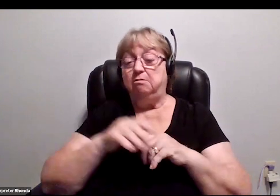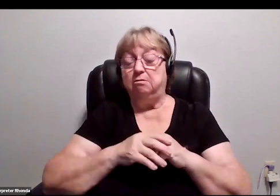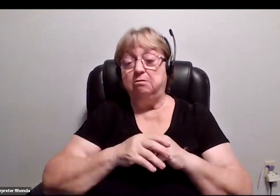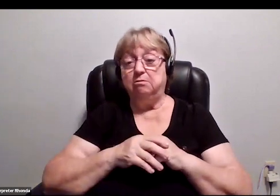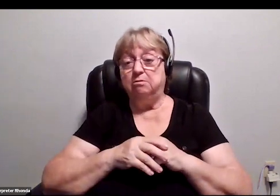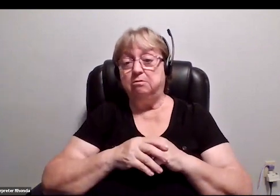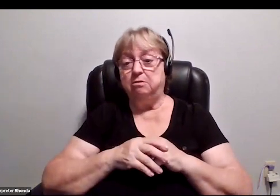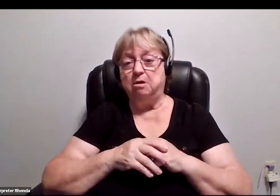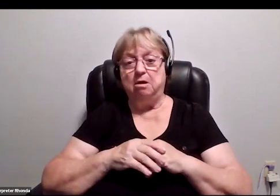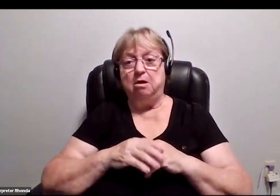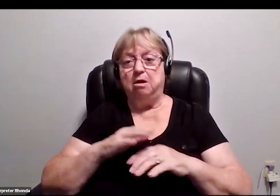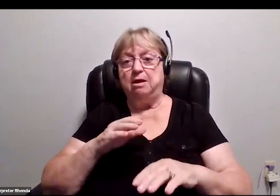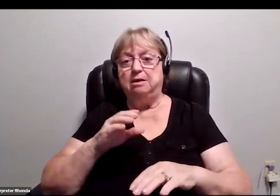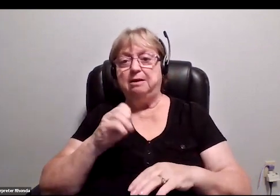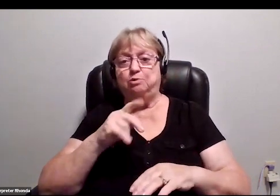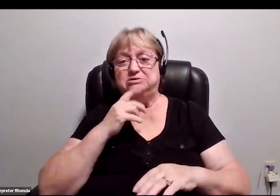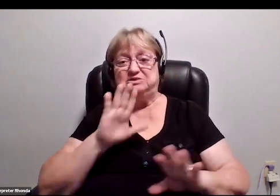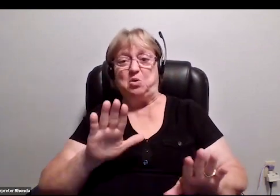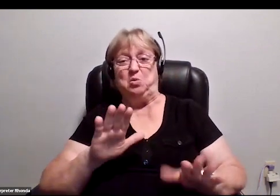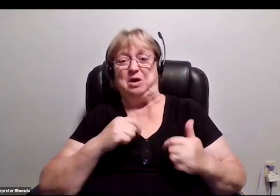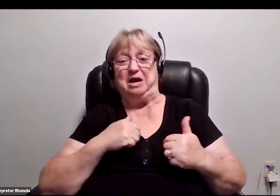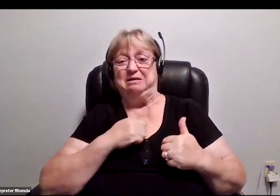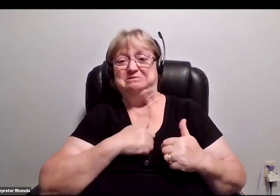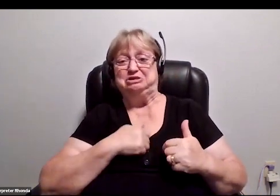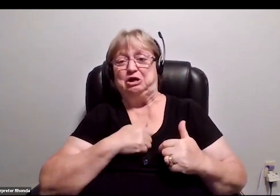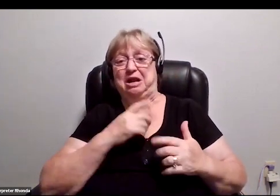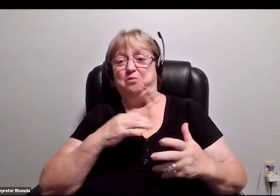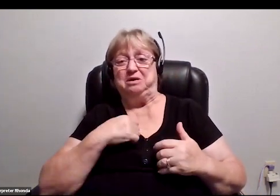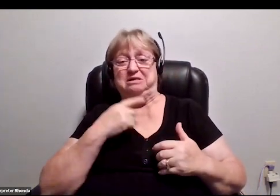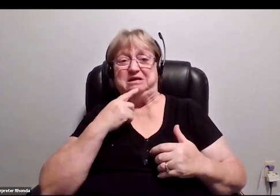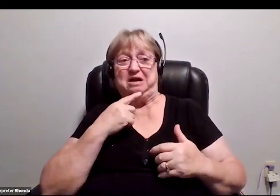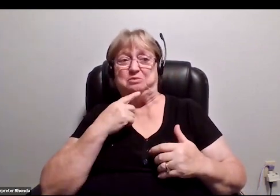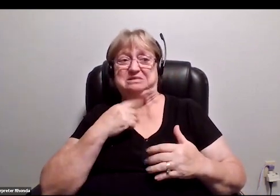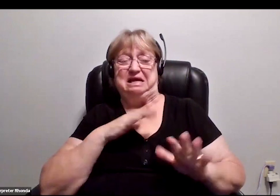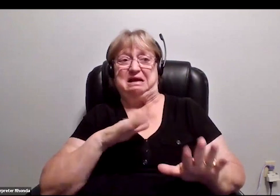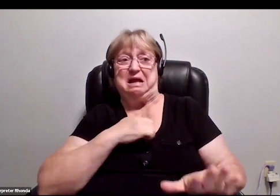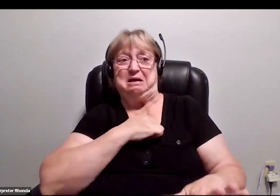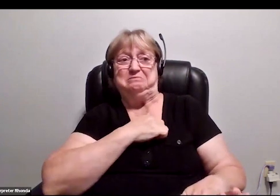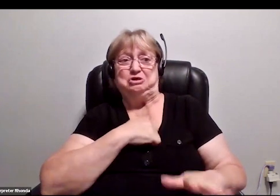Oh, dear. I want to preface by saying I'm sorry about that beeping.